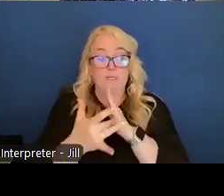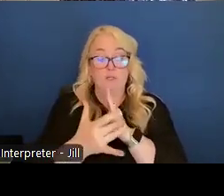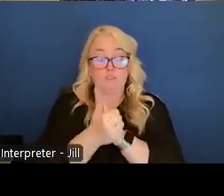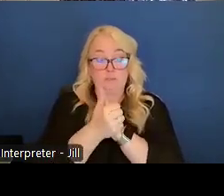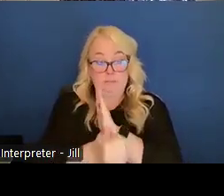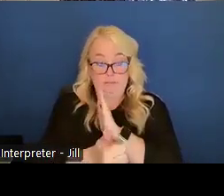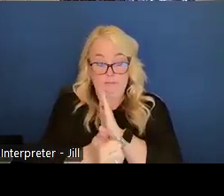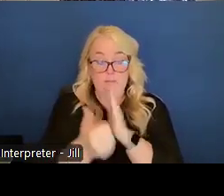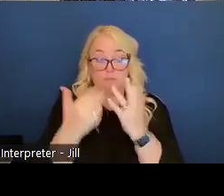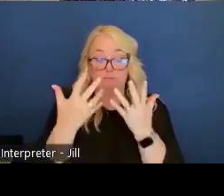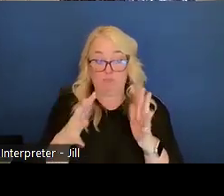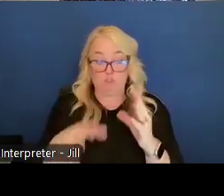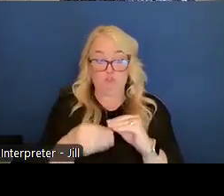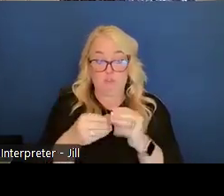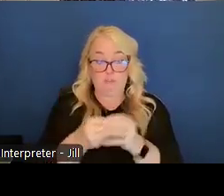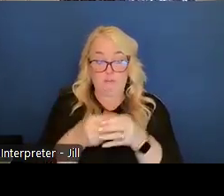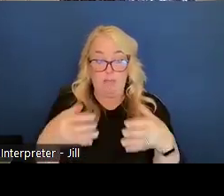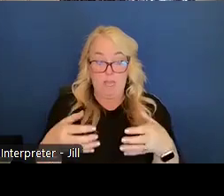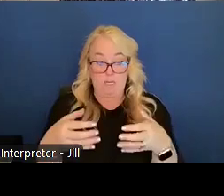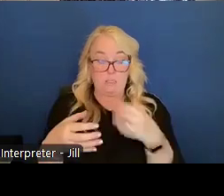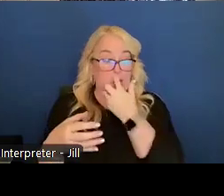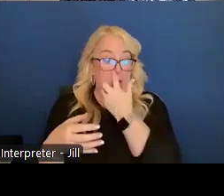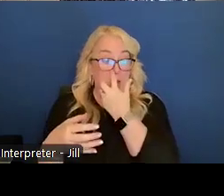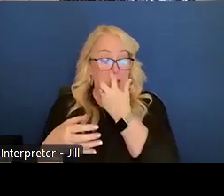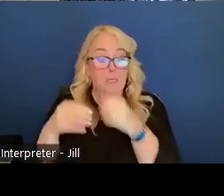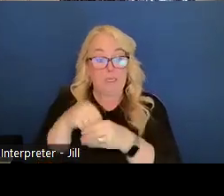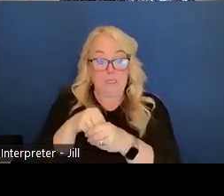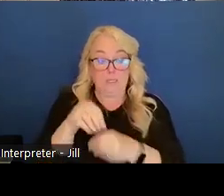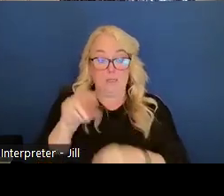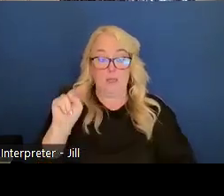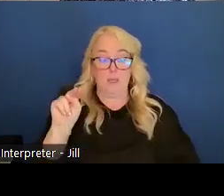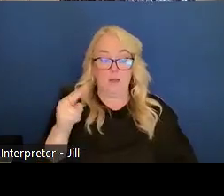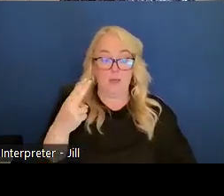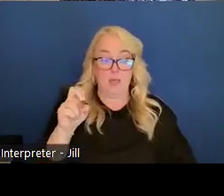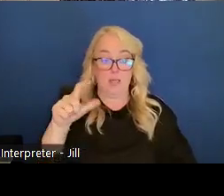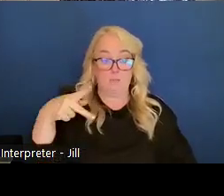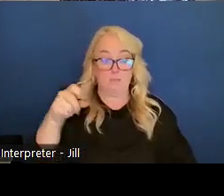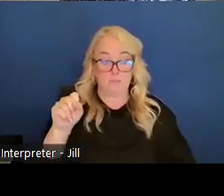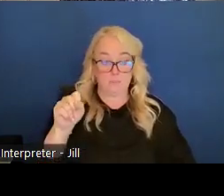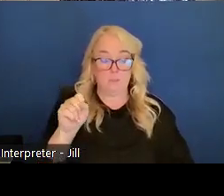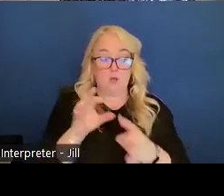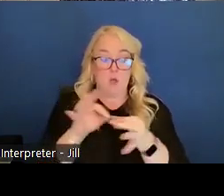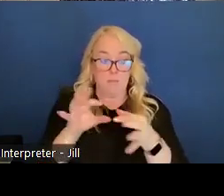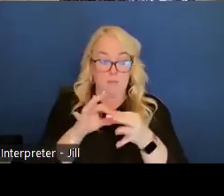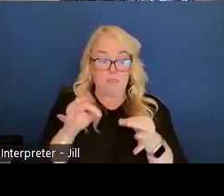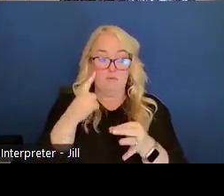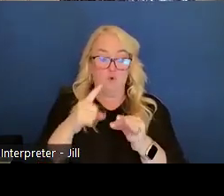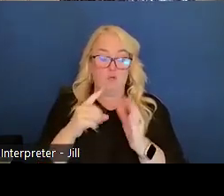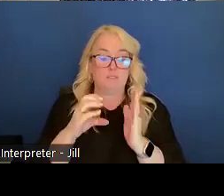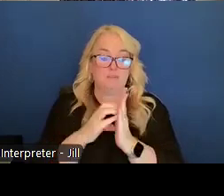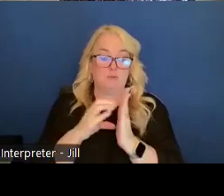been expanded upon in NHeLP's "Commenting on Section 1915(c)